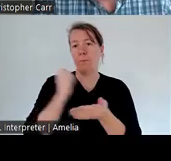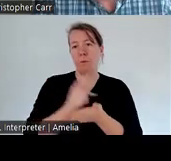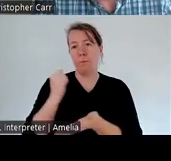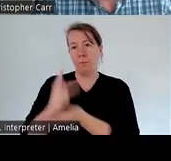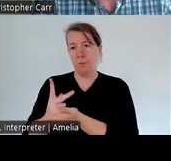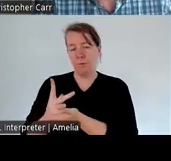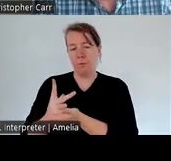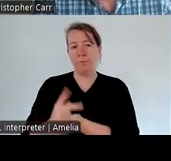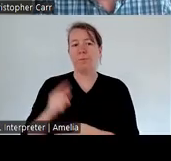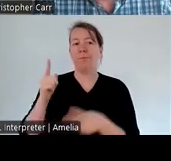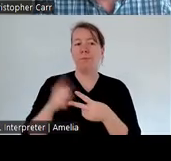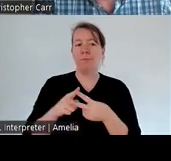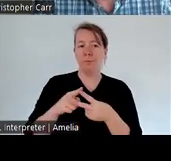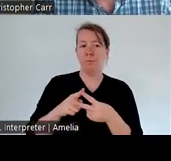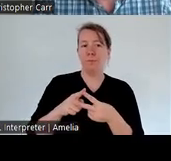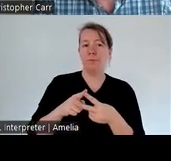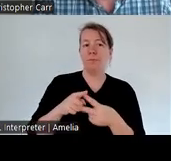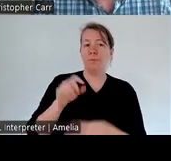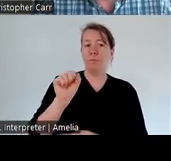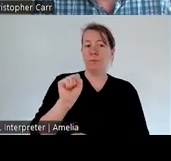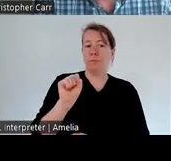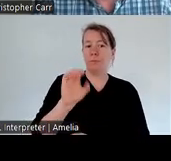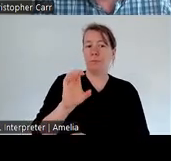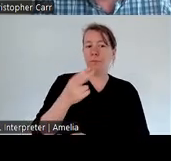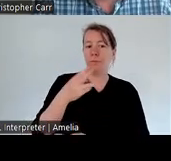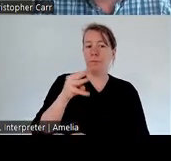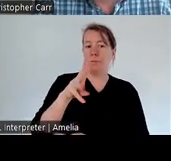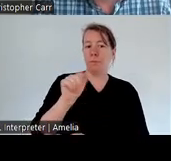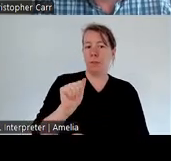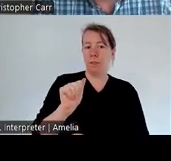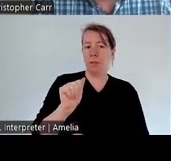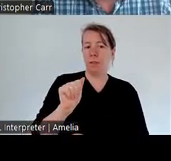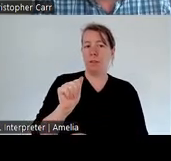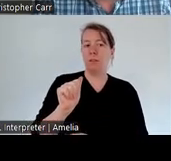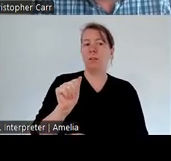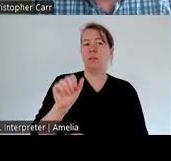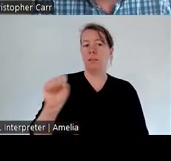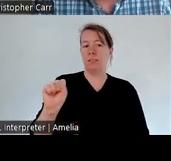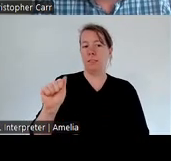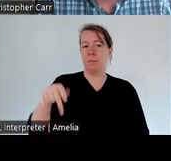the Schema.org Accessibility Properties for Discoverability Vocabulary, and ONIX.